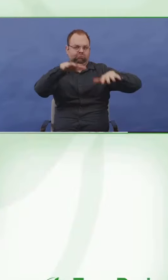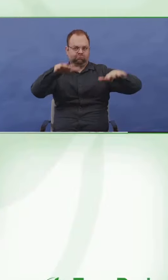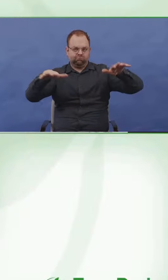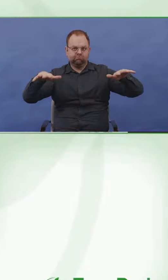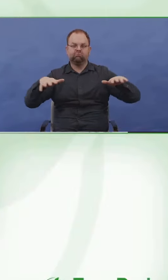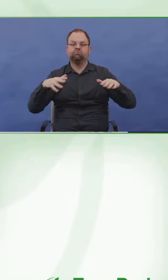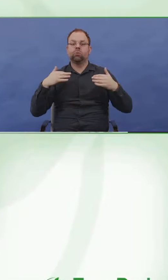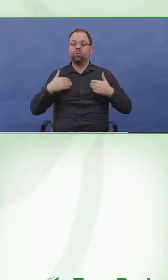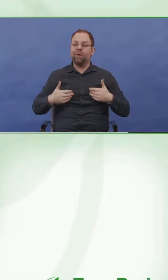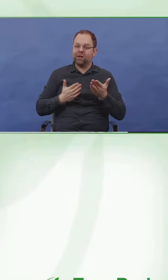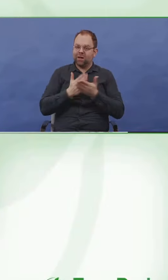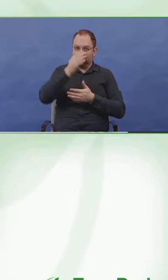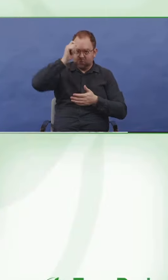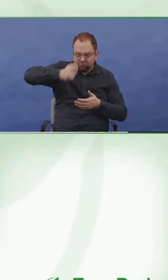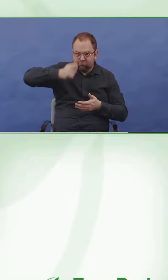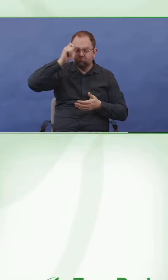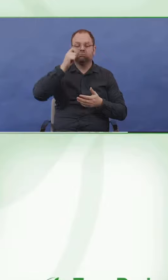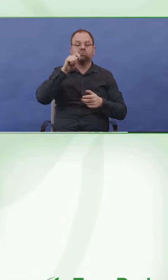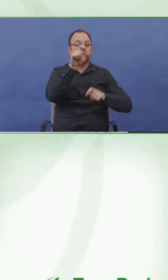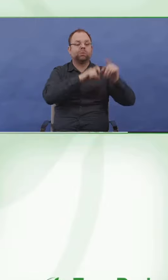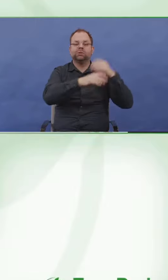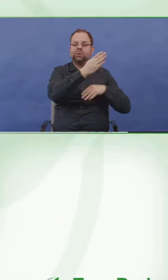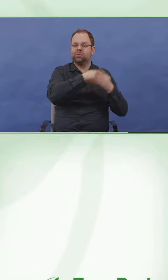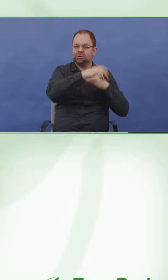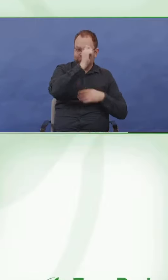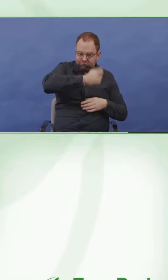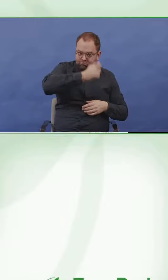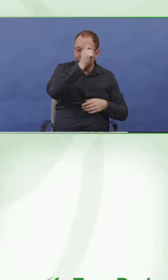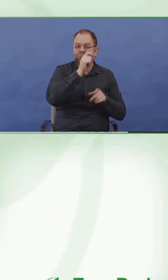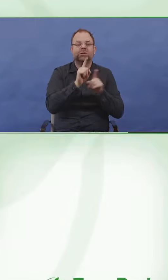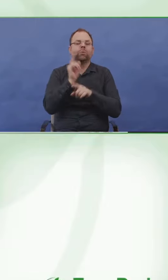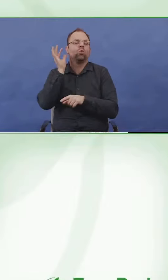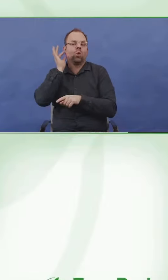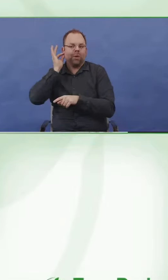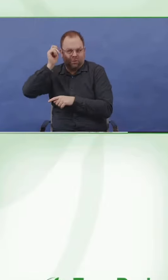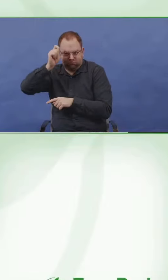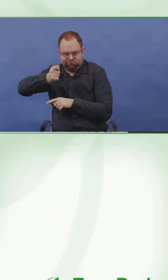The standards need to be embedded in the future of support for the care systems.